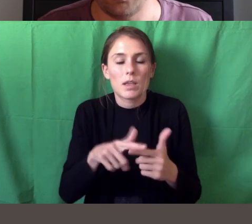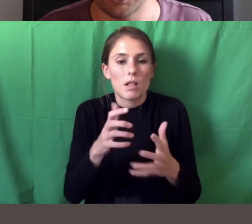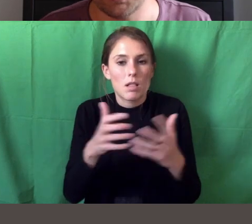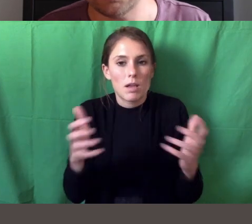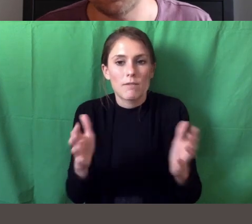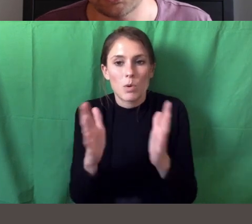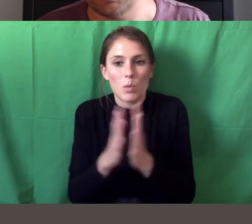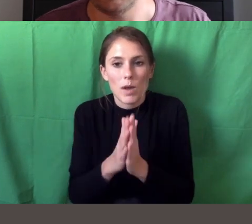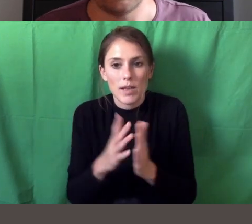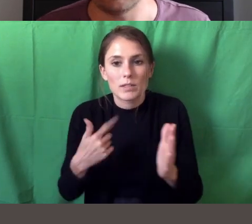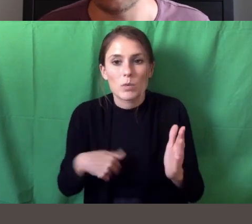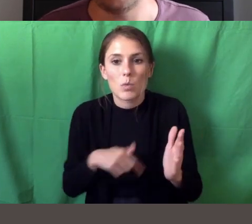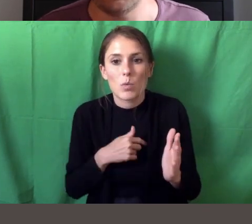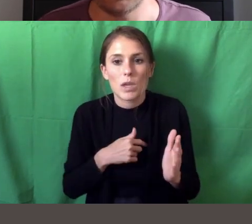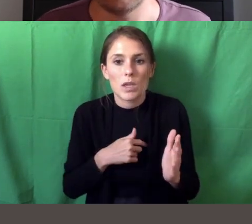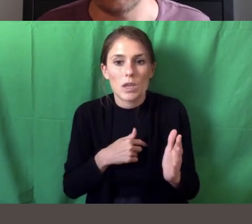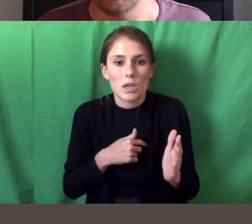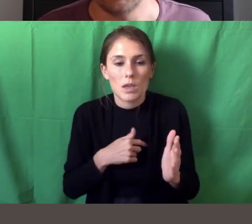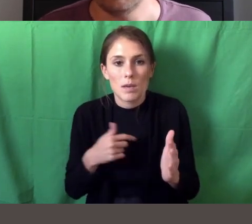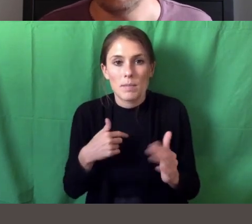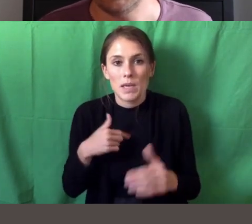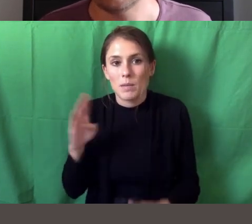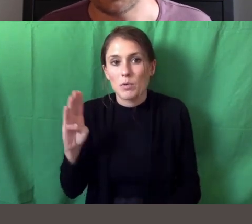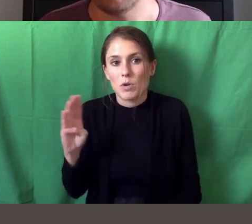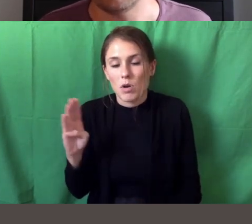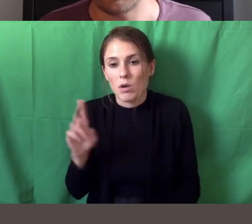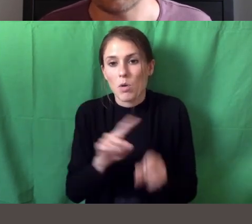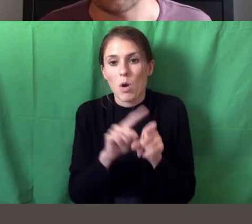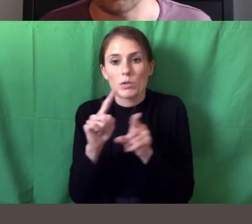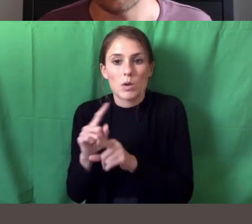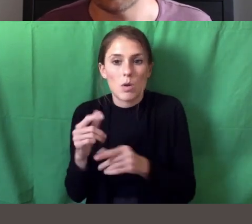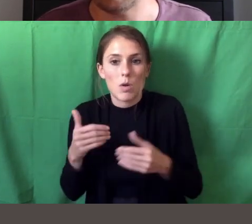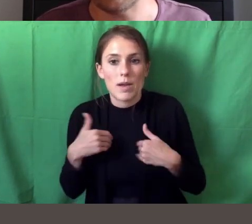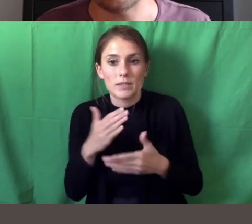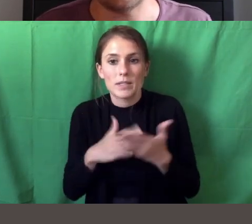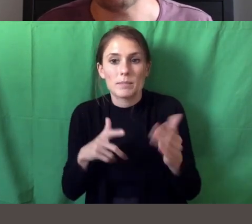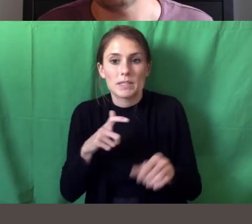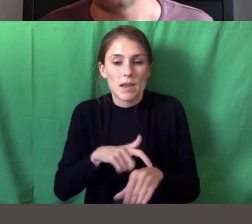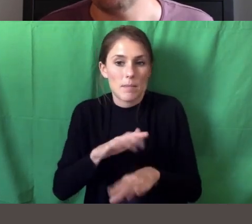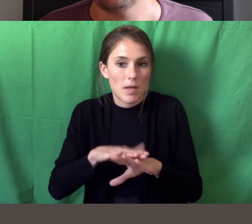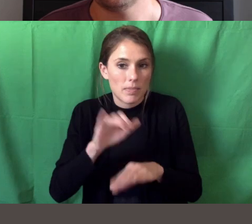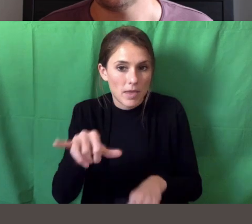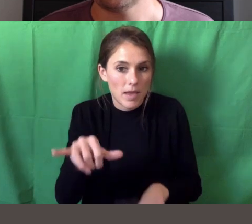closed a lot of bugs and created a pull request, which we then reviewed. And me and Bernát